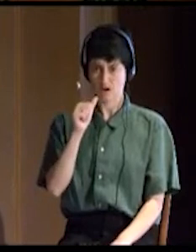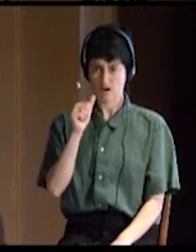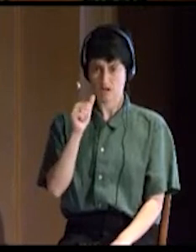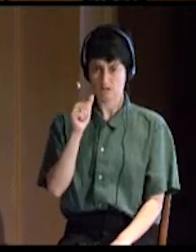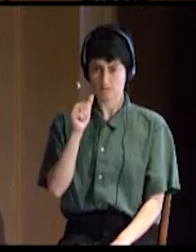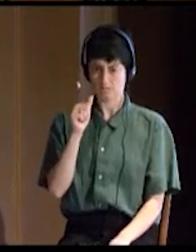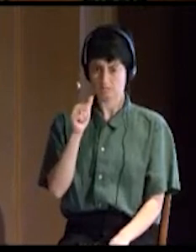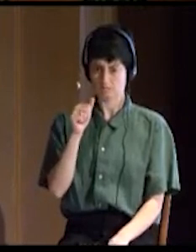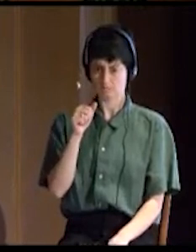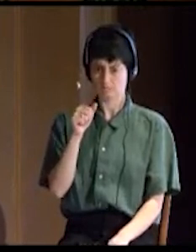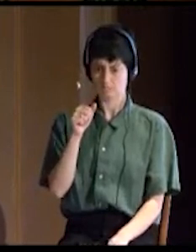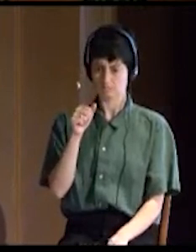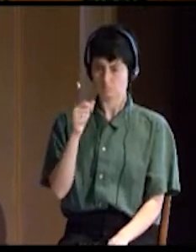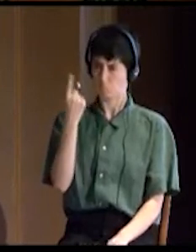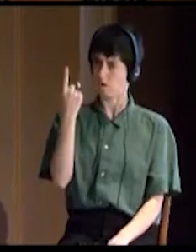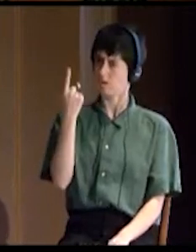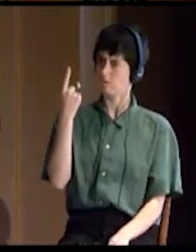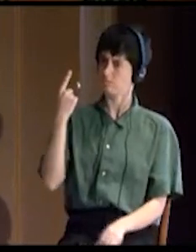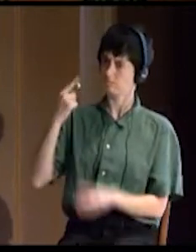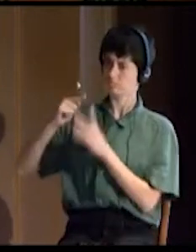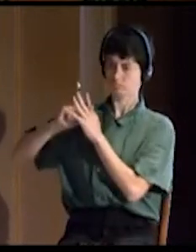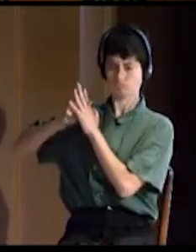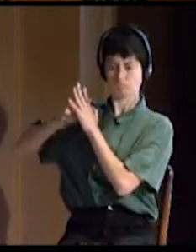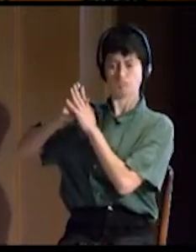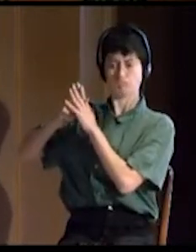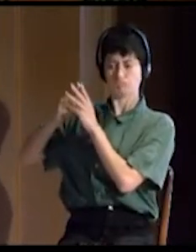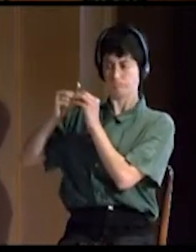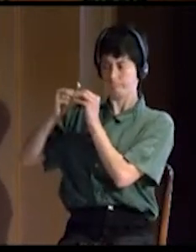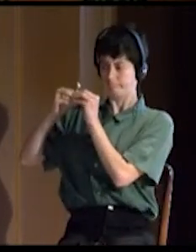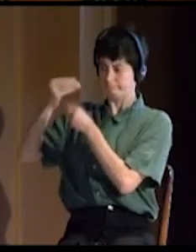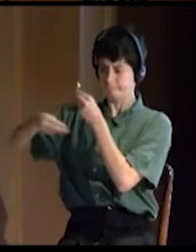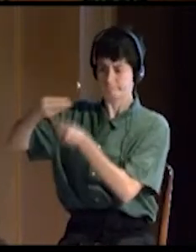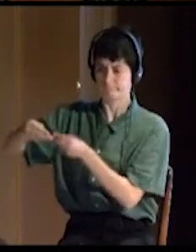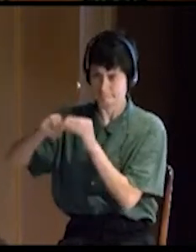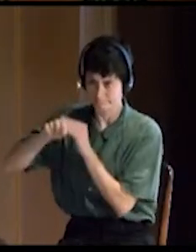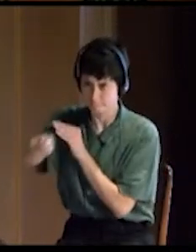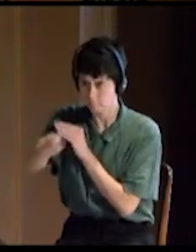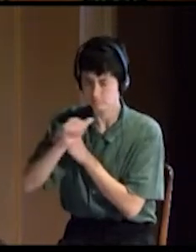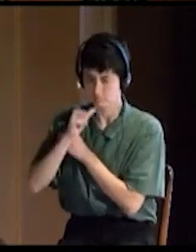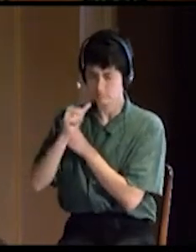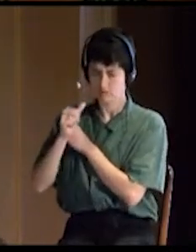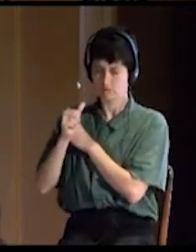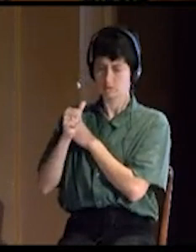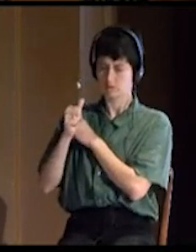that is based on nutritional mode, along with decomposers, parasites and so forth.